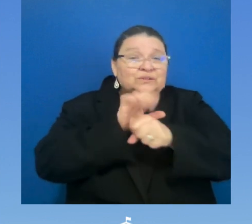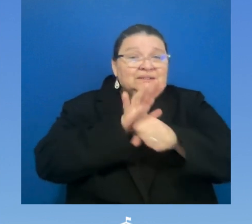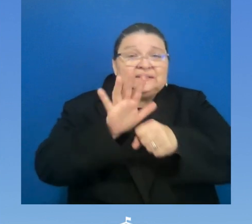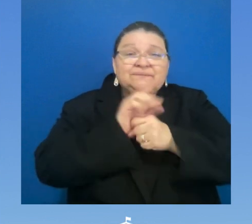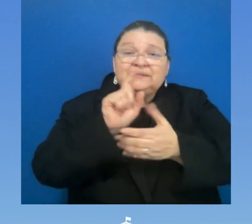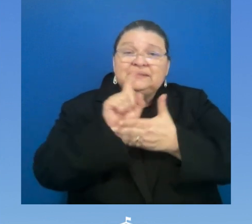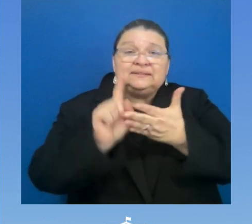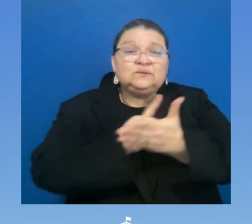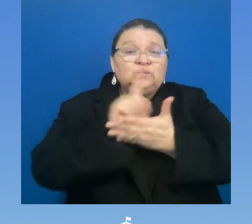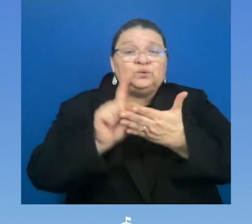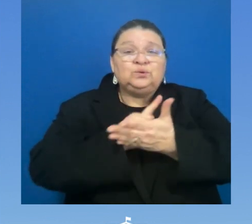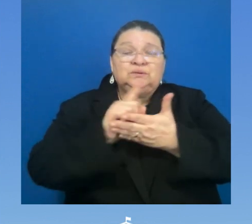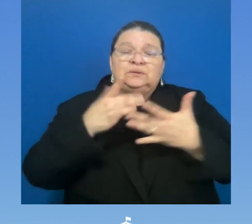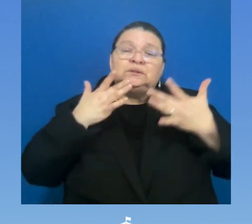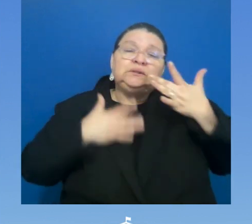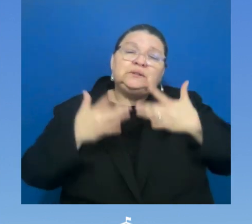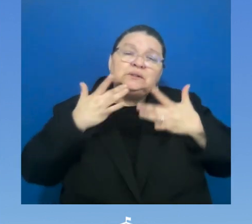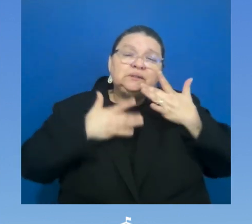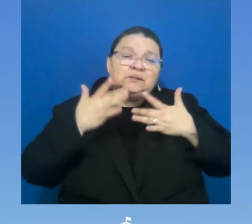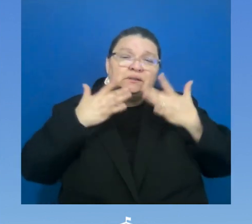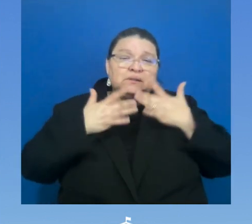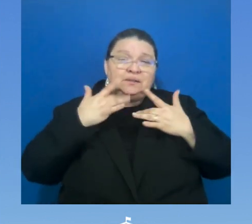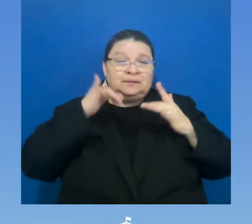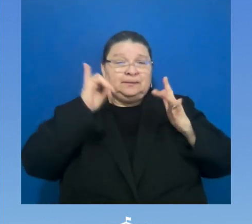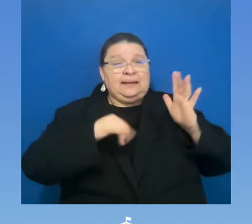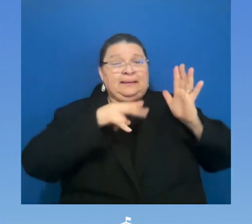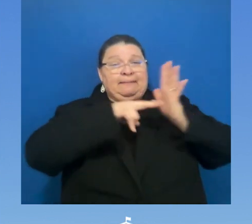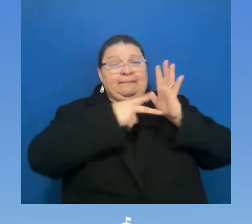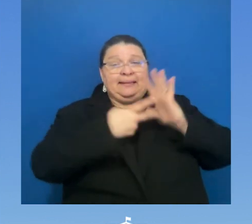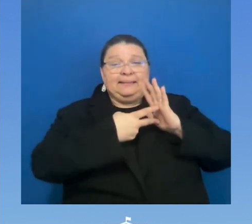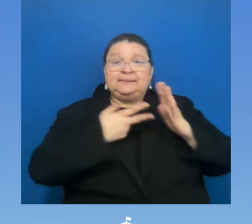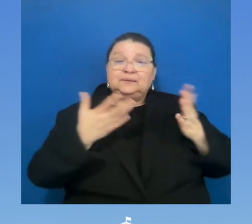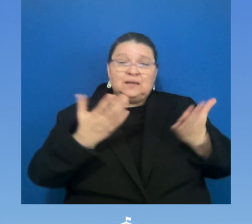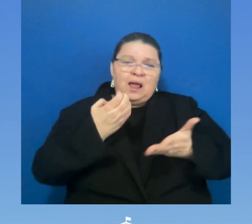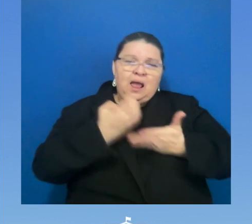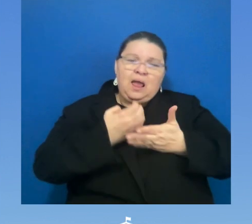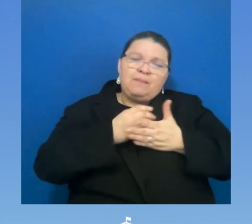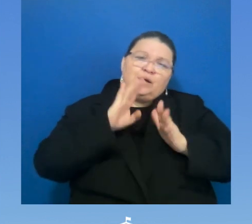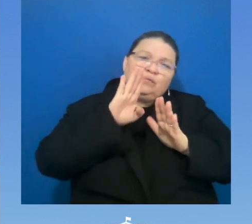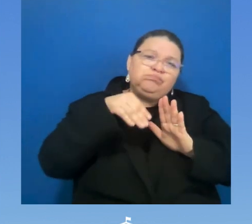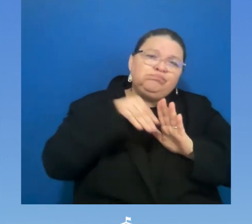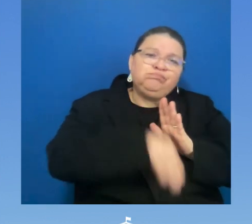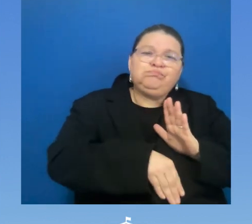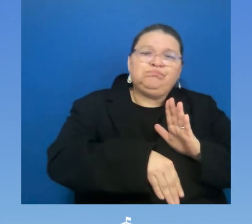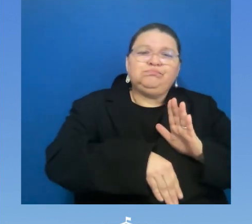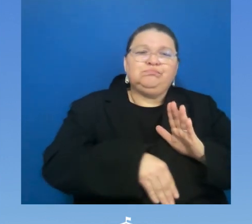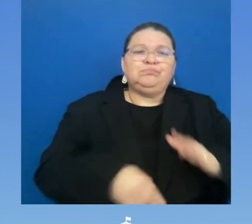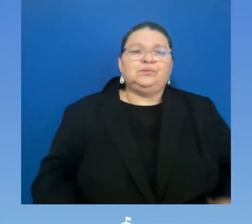and families into economic ruin. But maybe it takes a pandemic